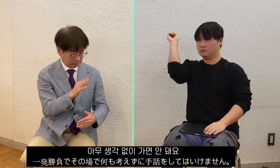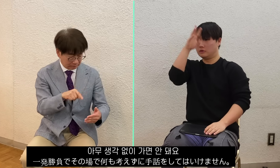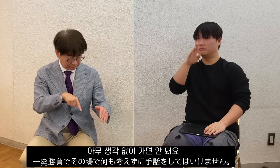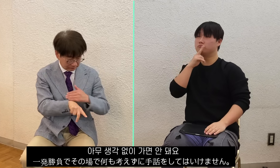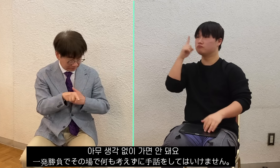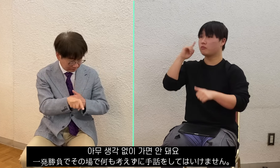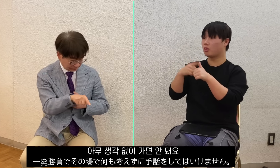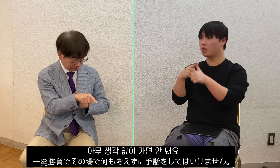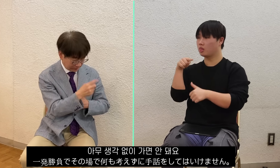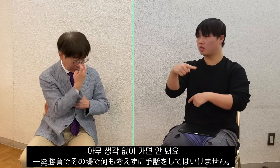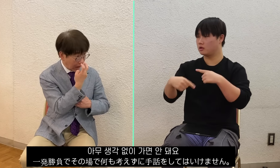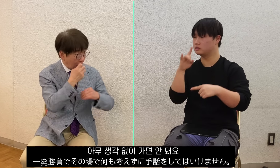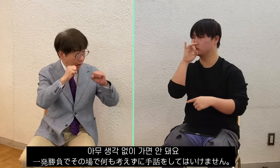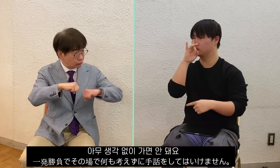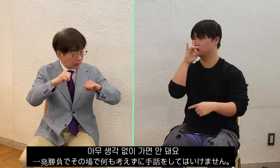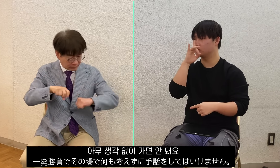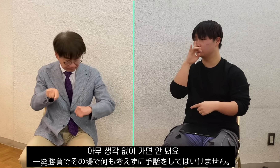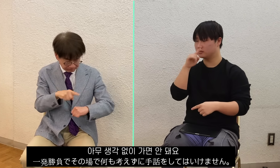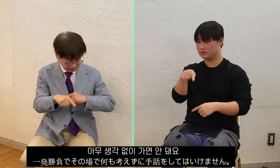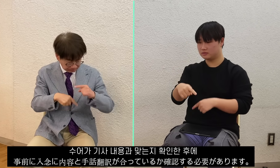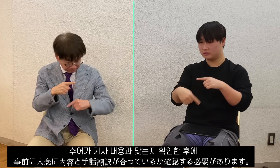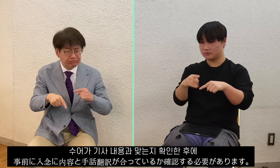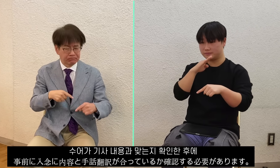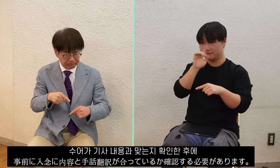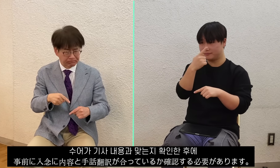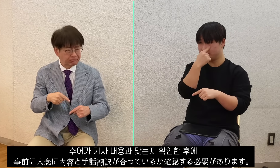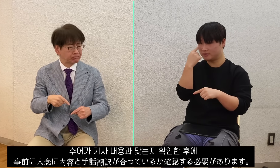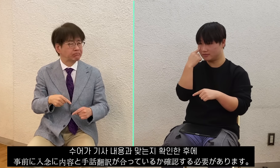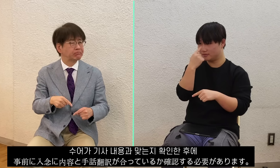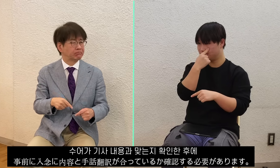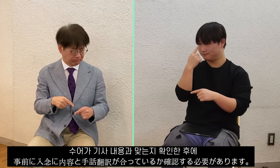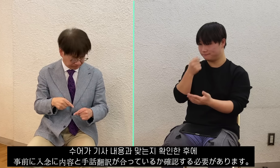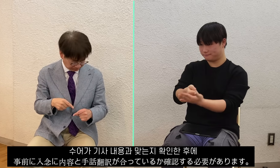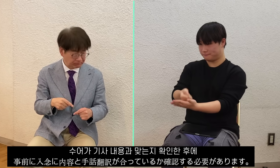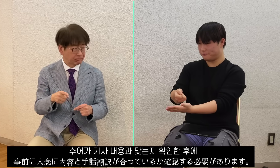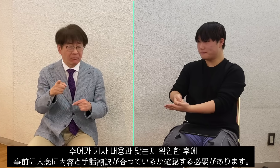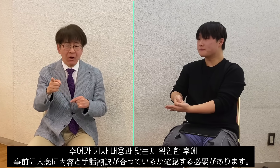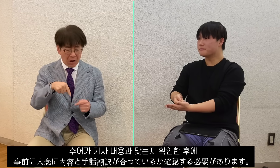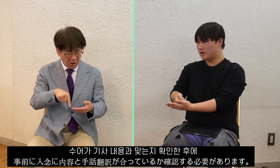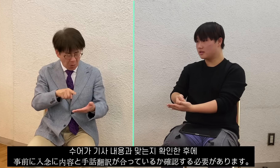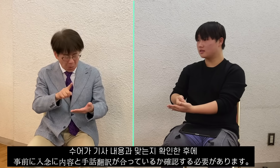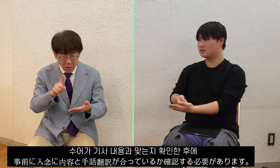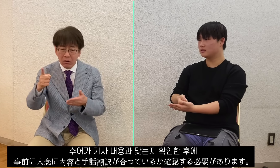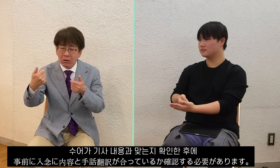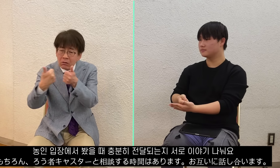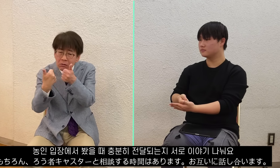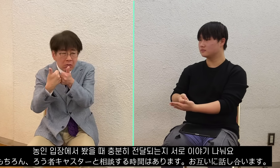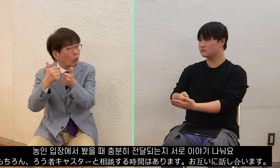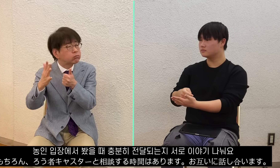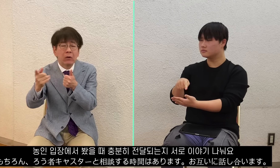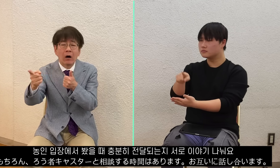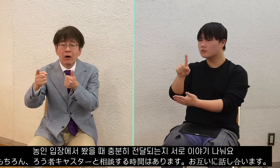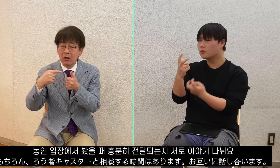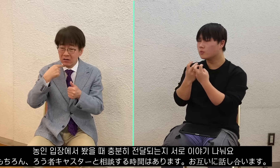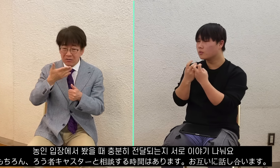You can't go without thinking. After confirming that the sign language matches the content,